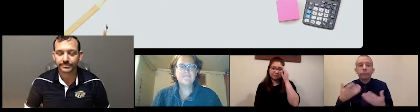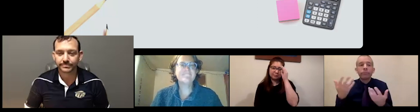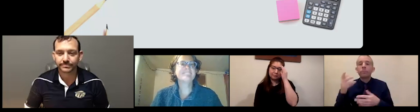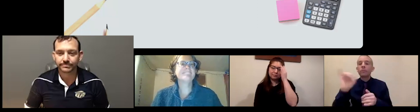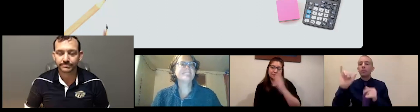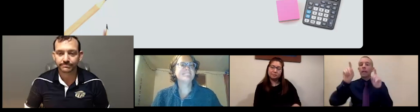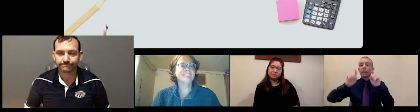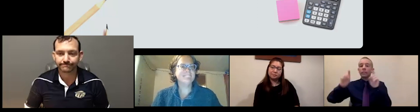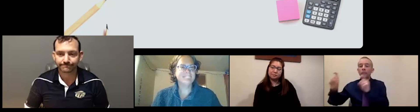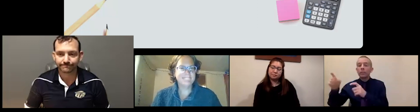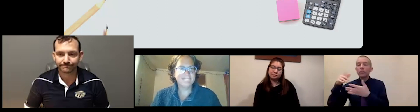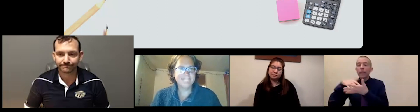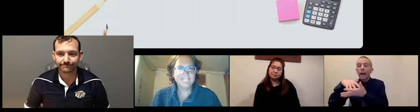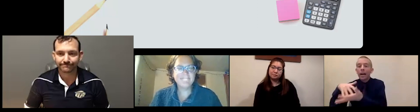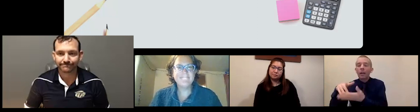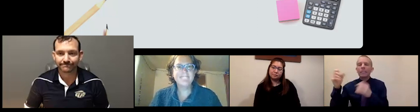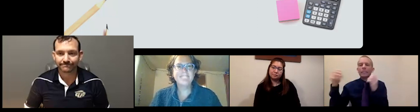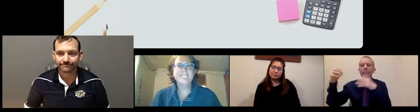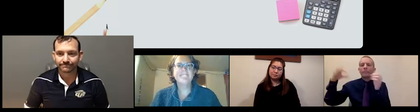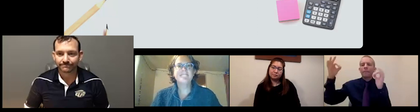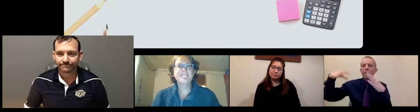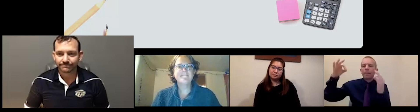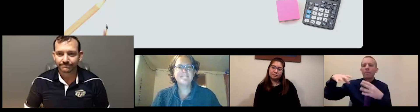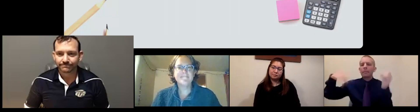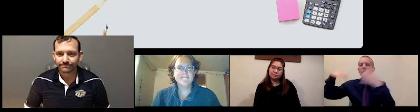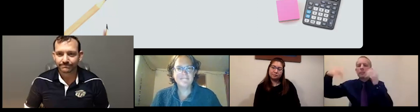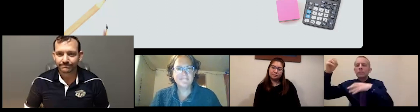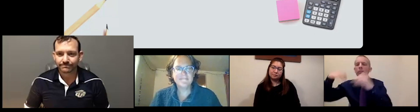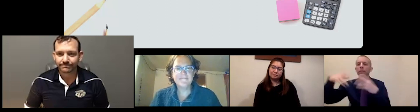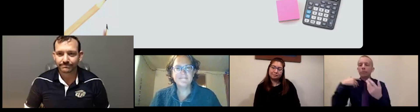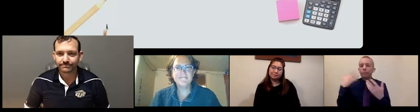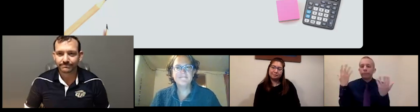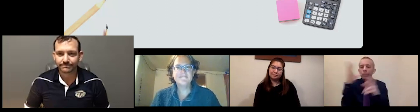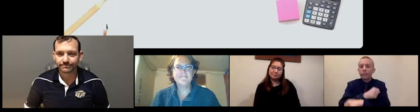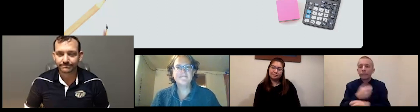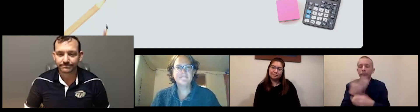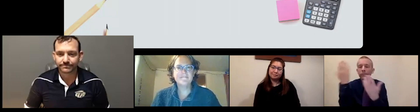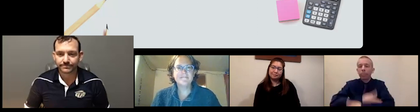Like for tests, while studying they’d share feedback and tips, and I missed that.